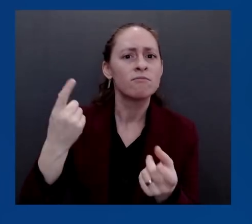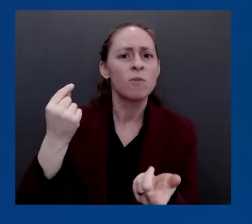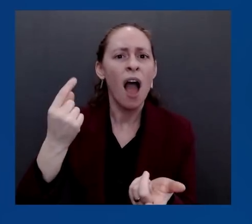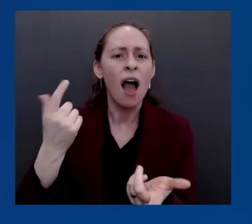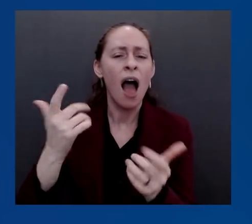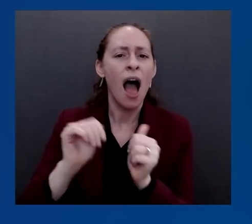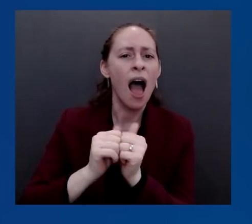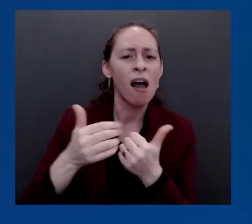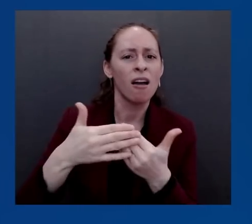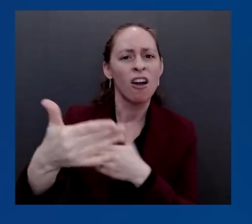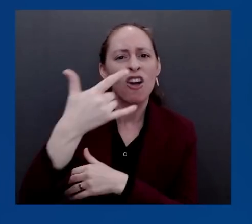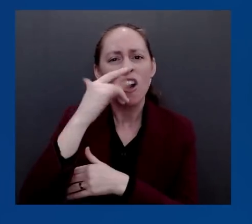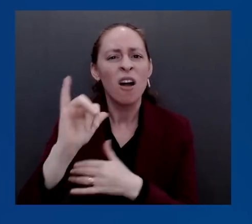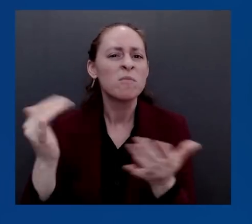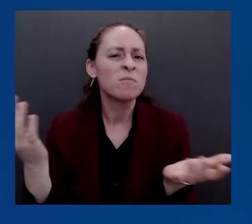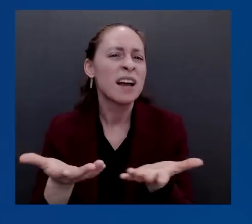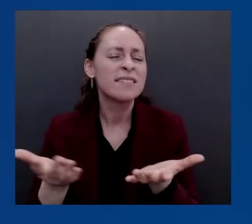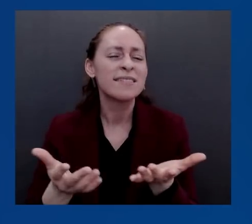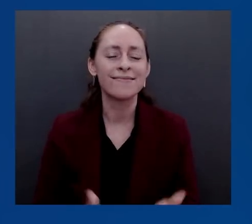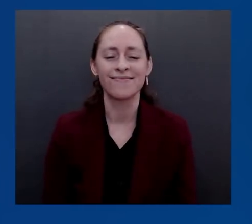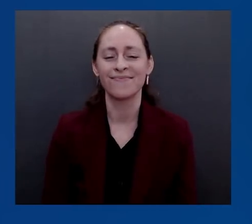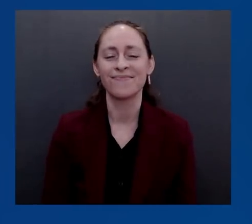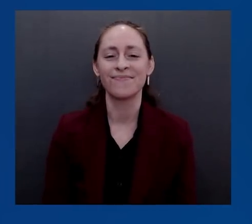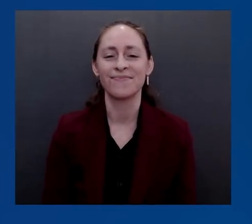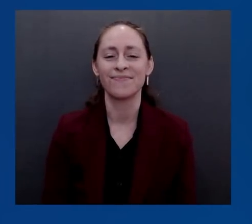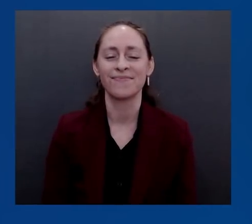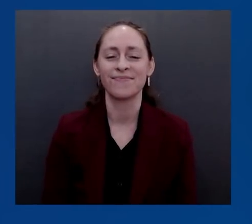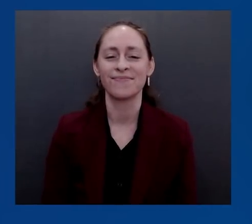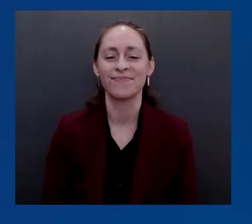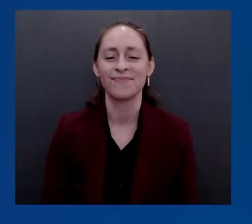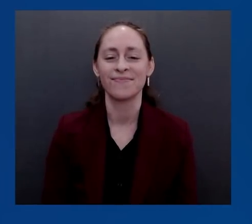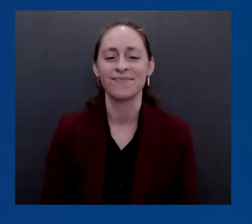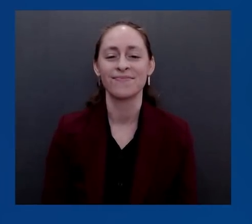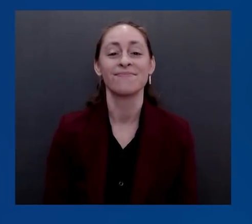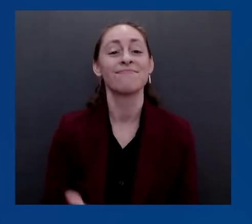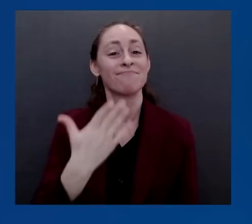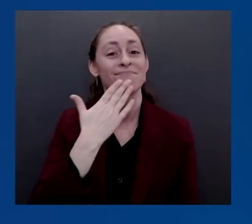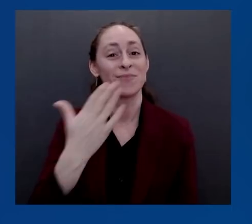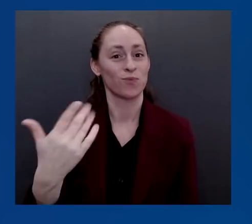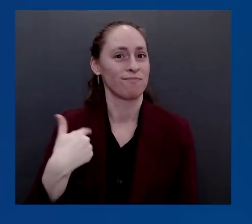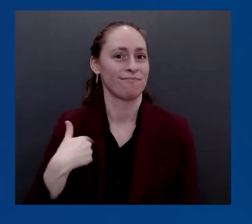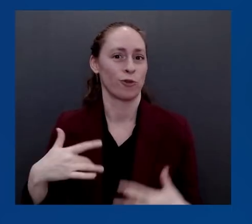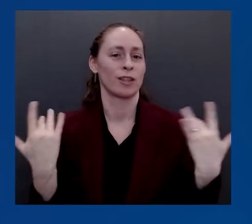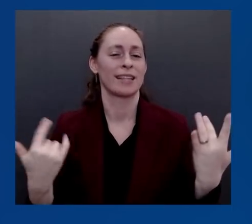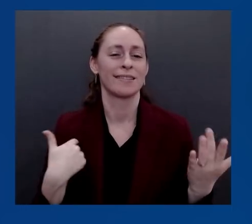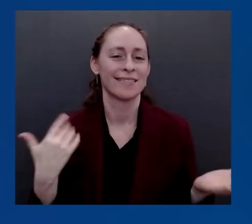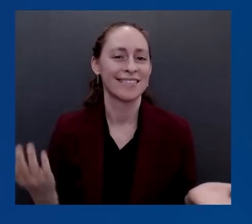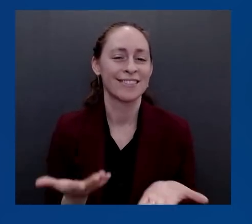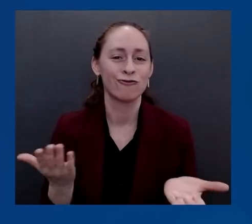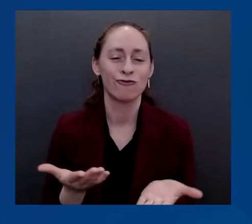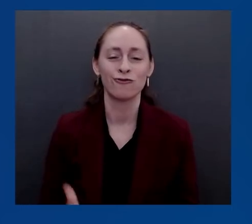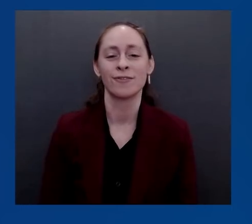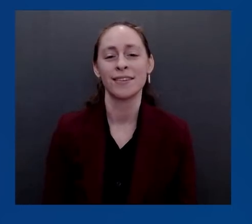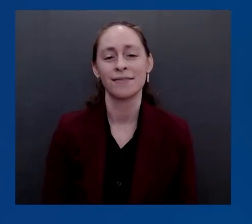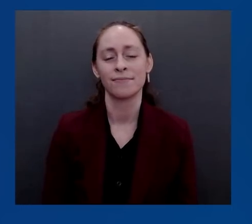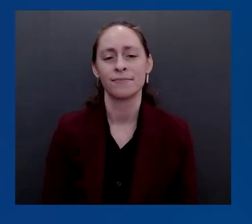Dr. Inglesby: Thanks, Jeff. And great to be with you. Let me start by stepping back. Last January, when President Biden took office,